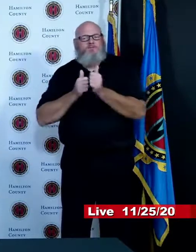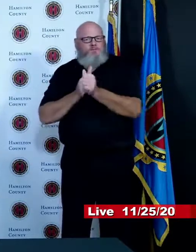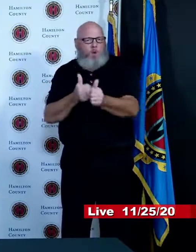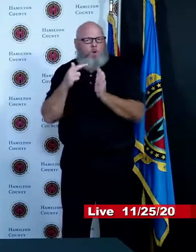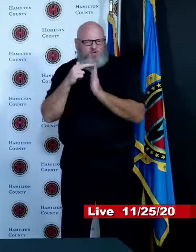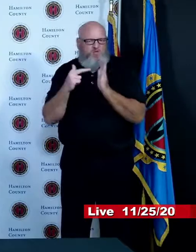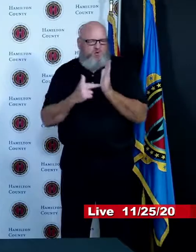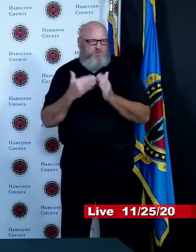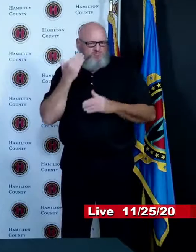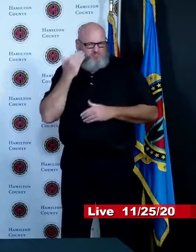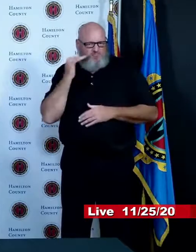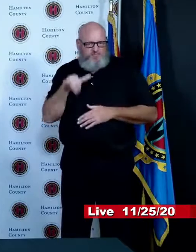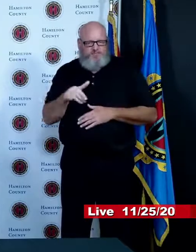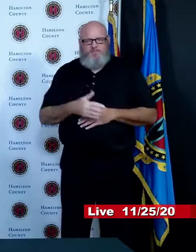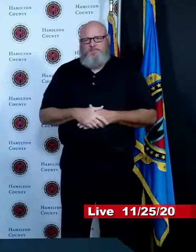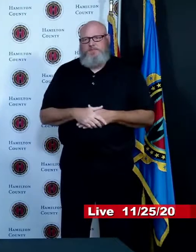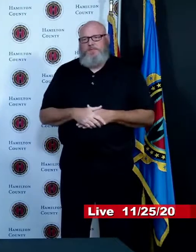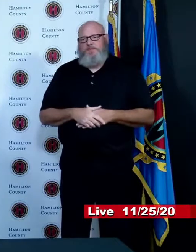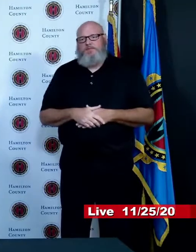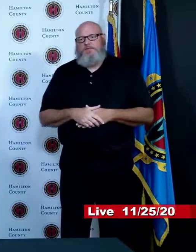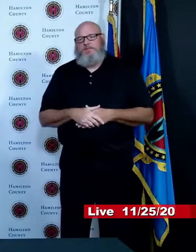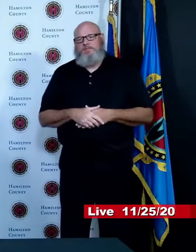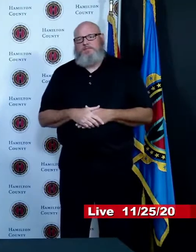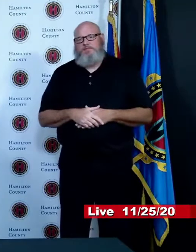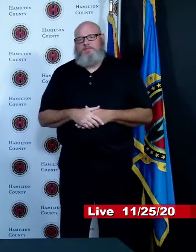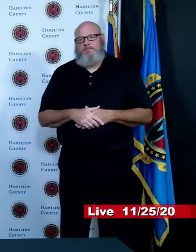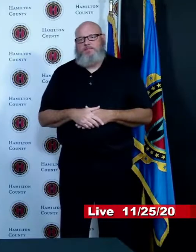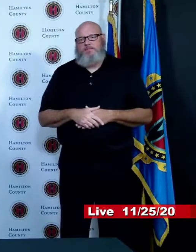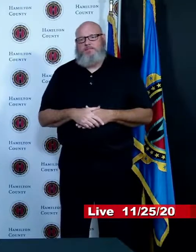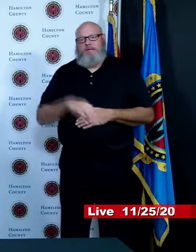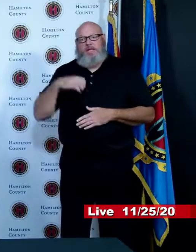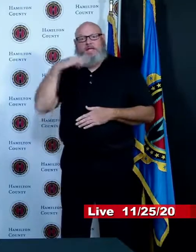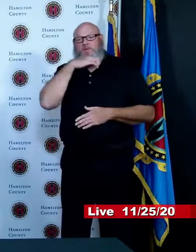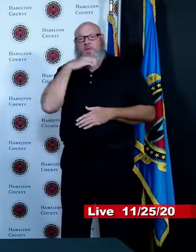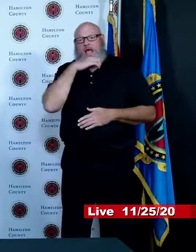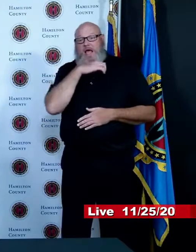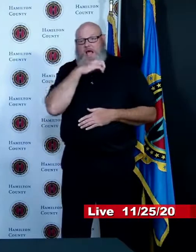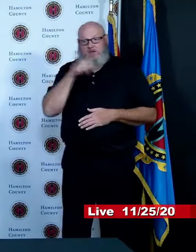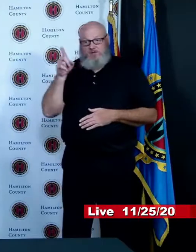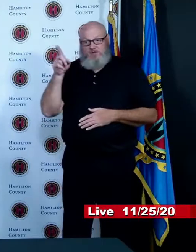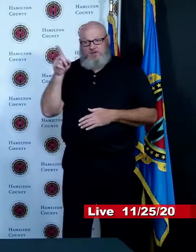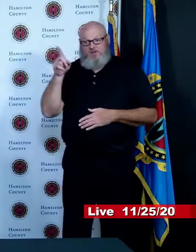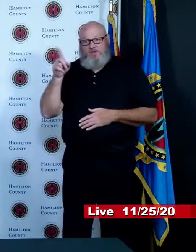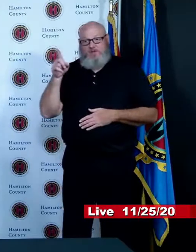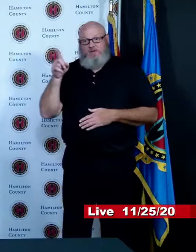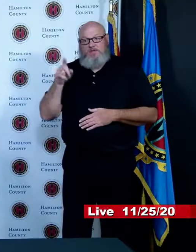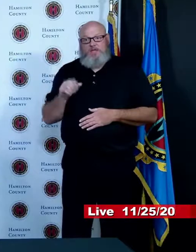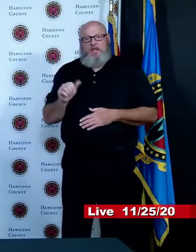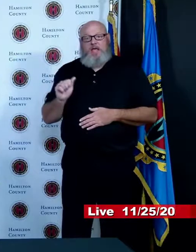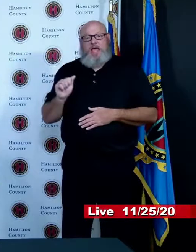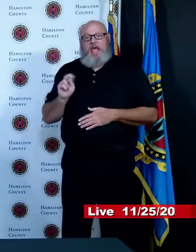Saker with the Enquirer for you Greg good morning Anne good morning everyone thank you so very much